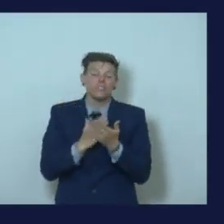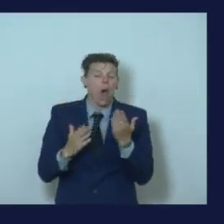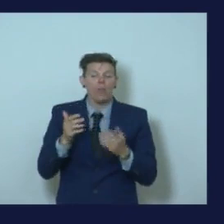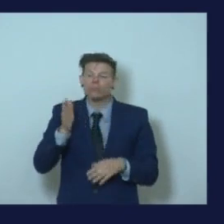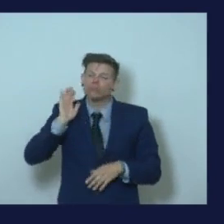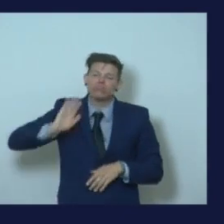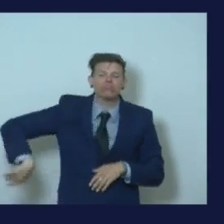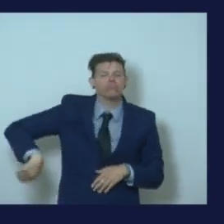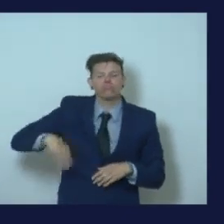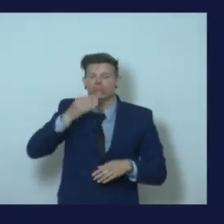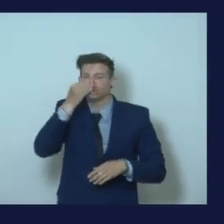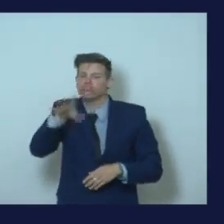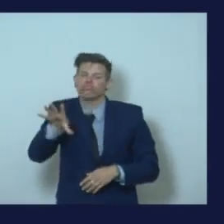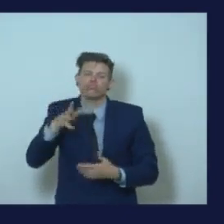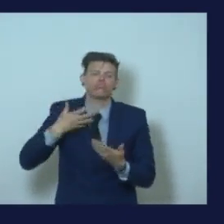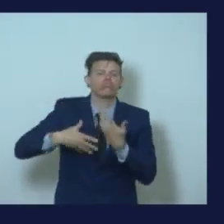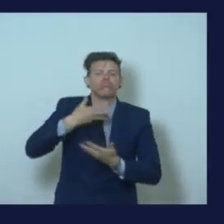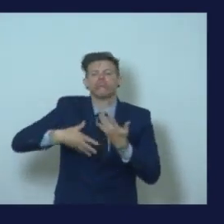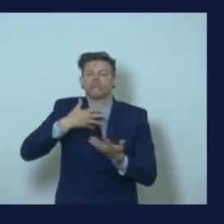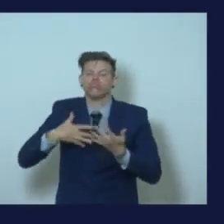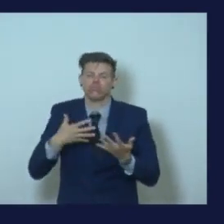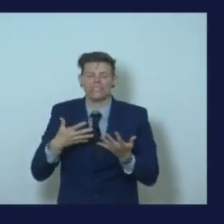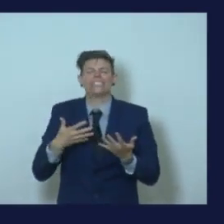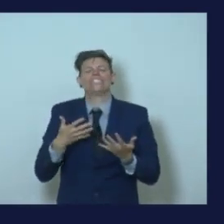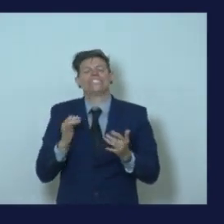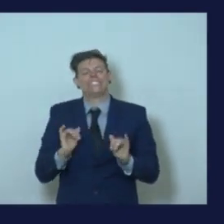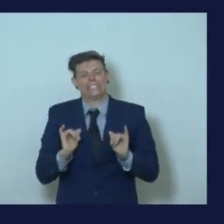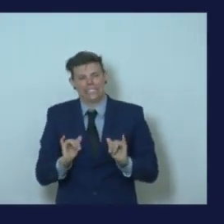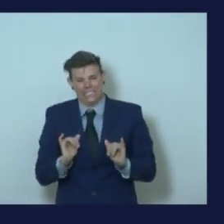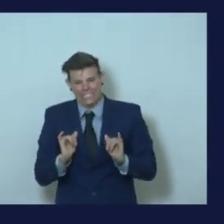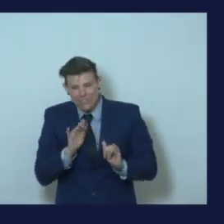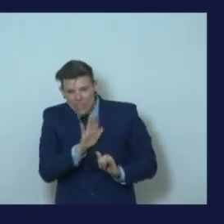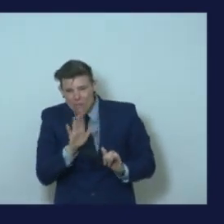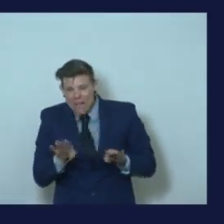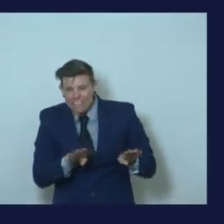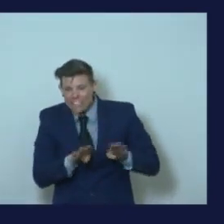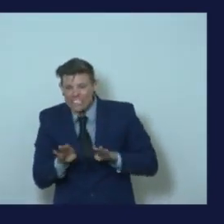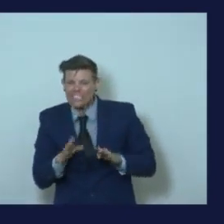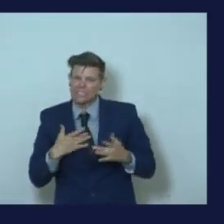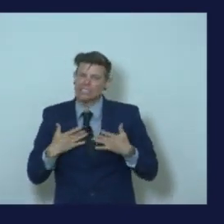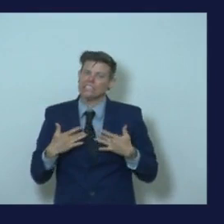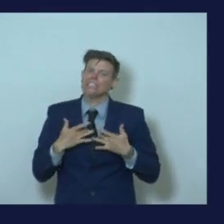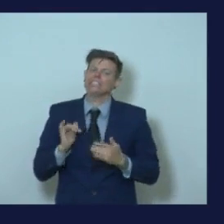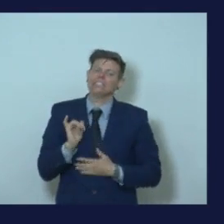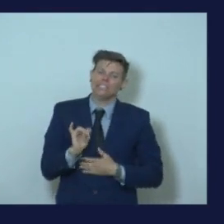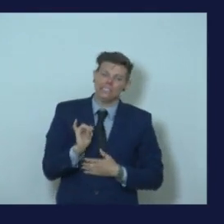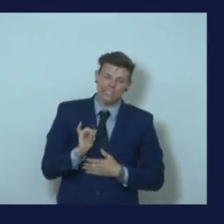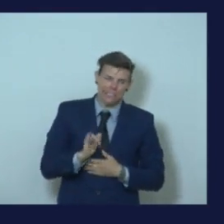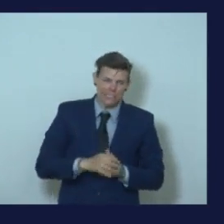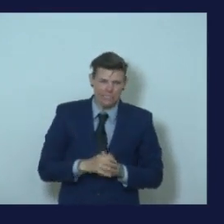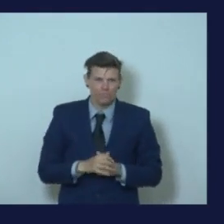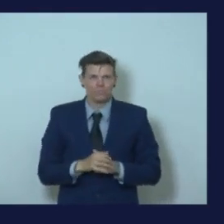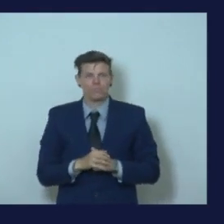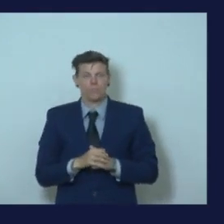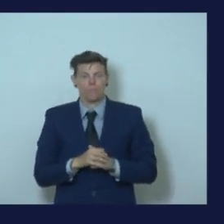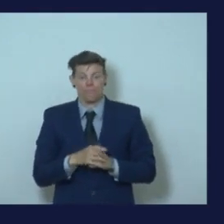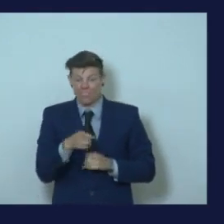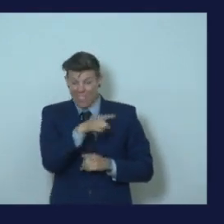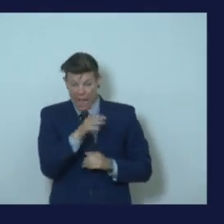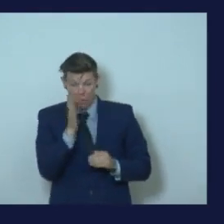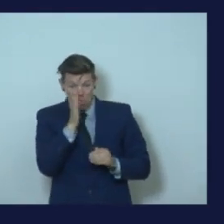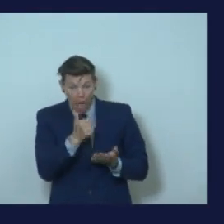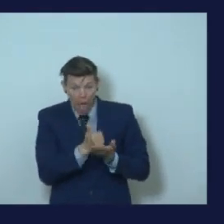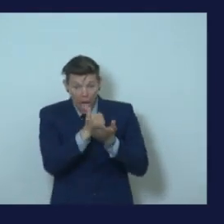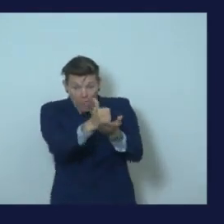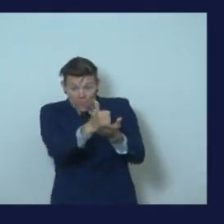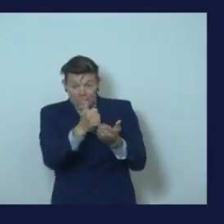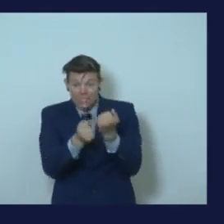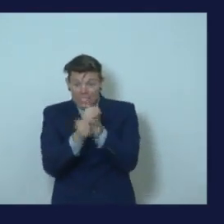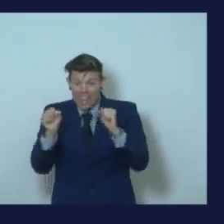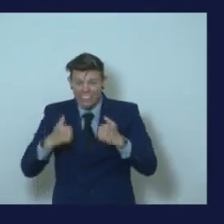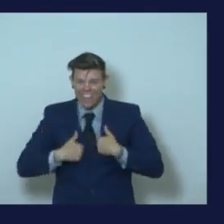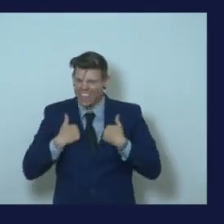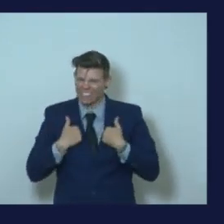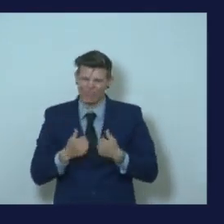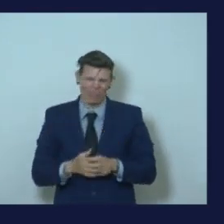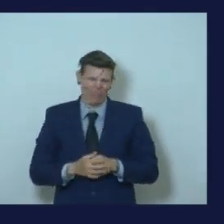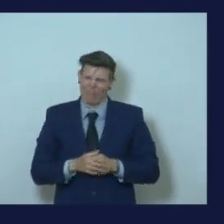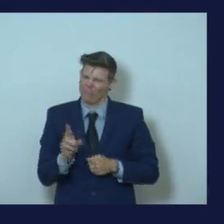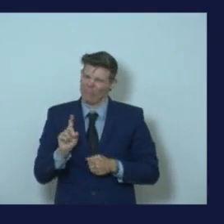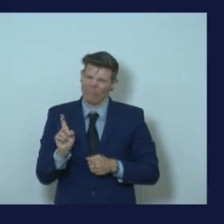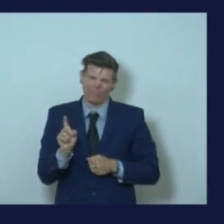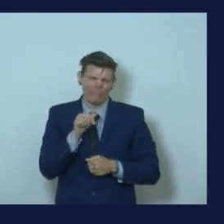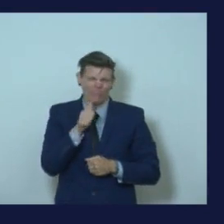INDIVIDUALS STILL WITHOUT FACE COVERINGS AND IN GROUPS WITH ARE NOT SOCIALLY DISTANCING THEMSELVES, AND I CONTINUE TO BE CONCERNED THAT THOSE BEHAVIORS DON’T SAVE LIVES.